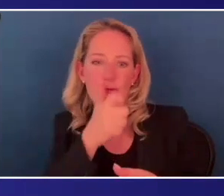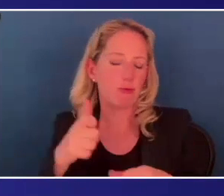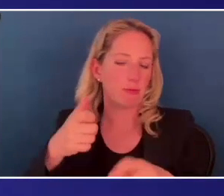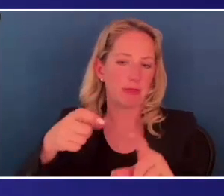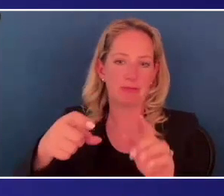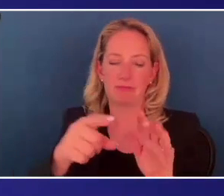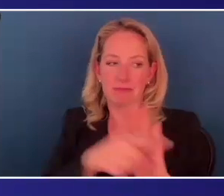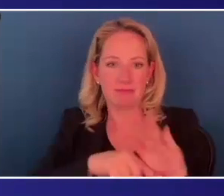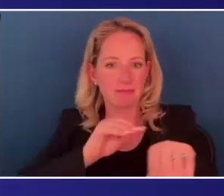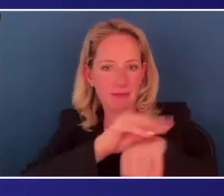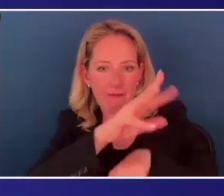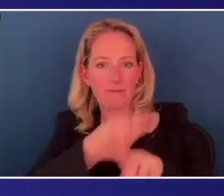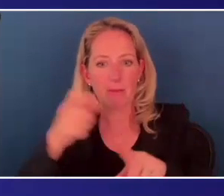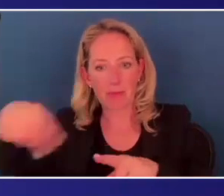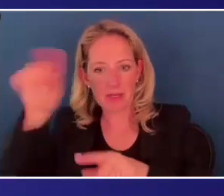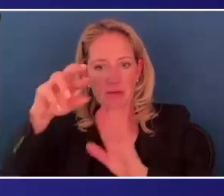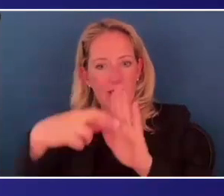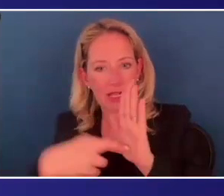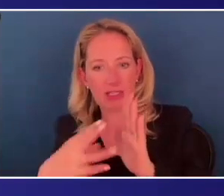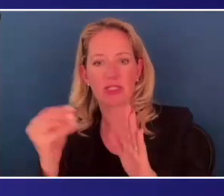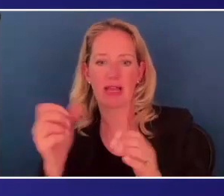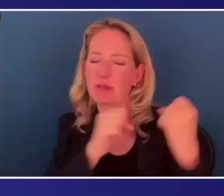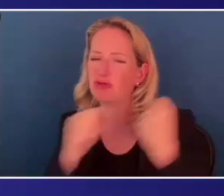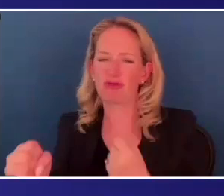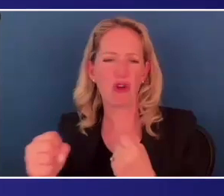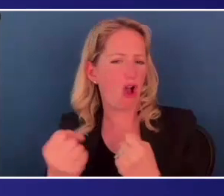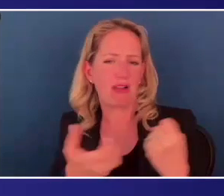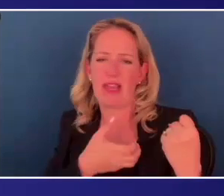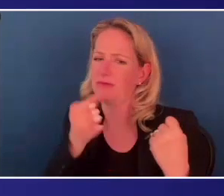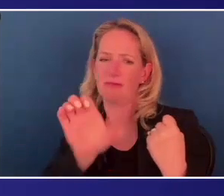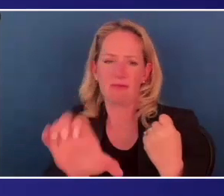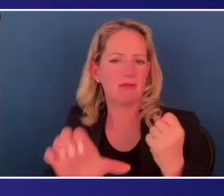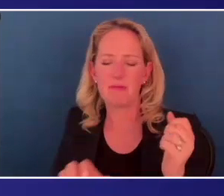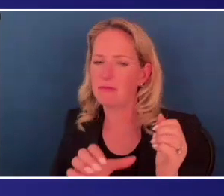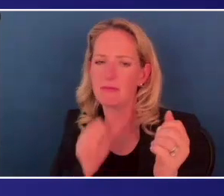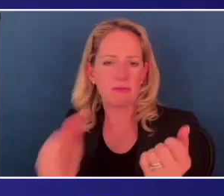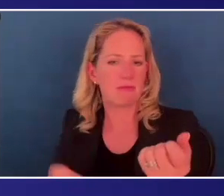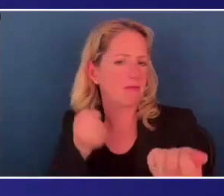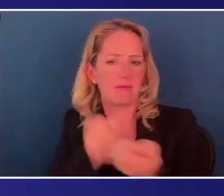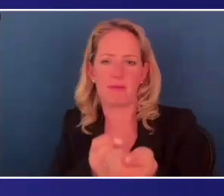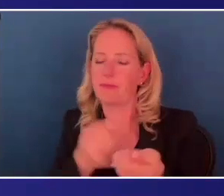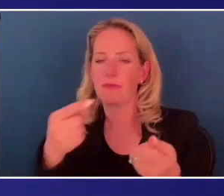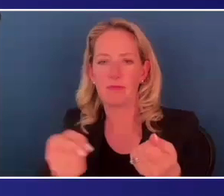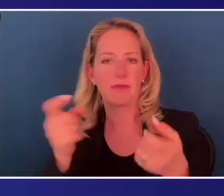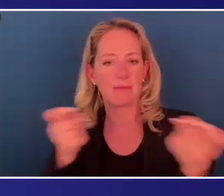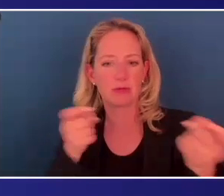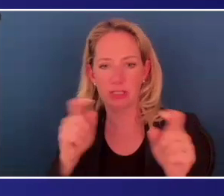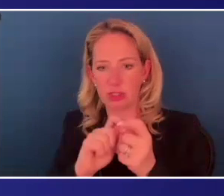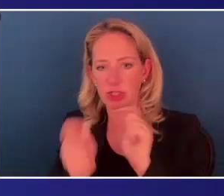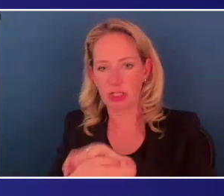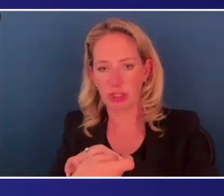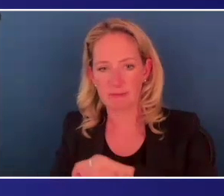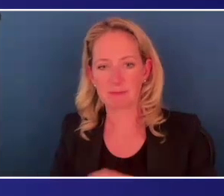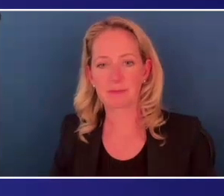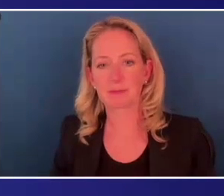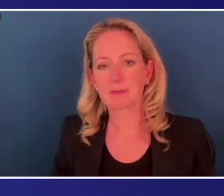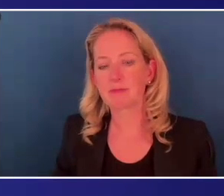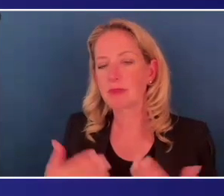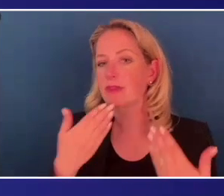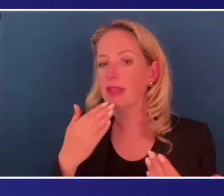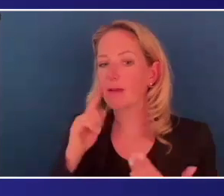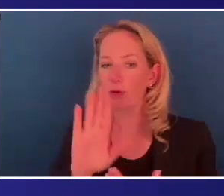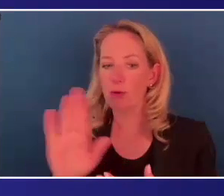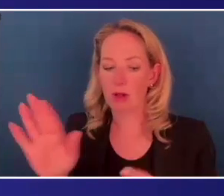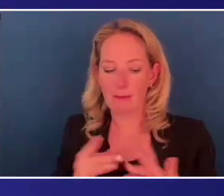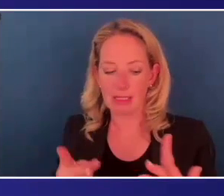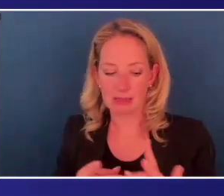Okay. Okay. Thank you. Thank you for your comments.